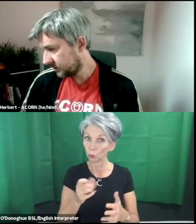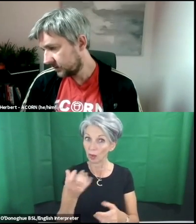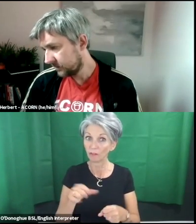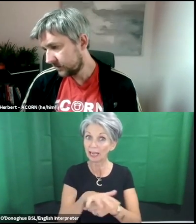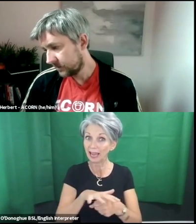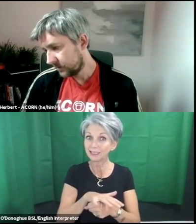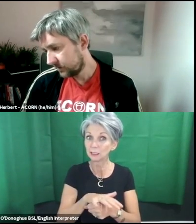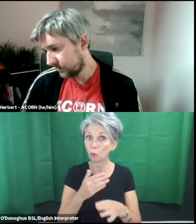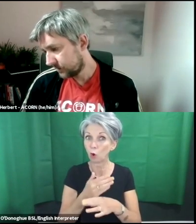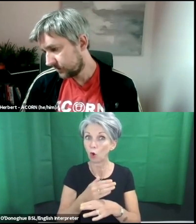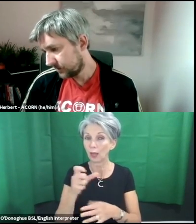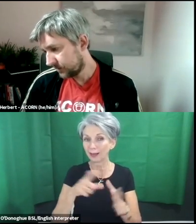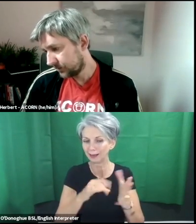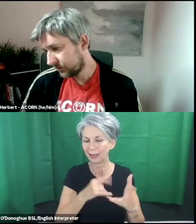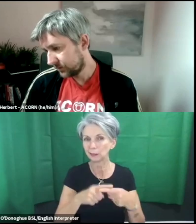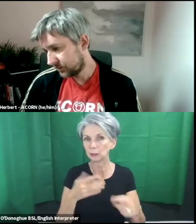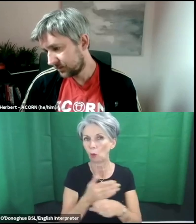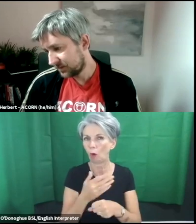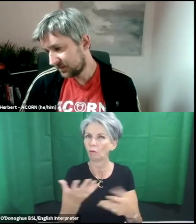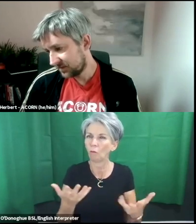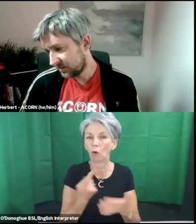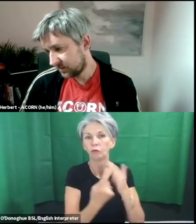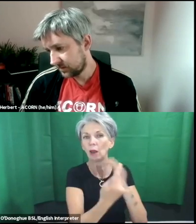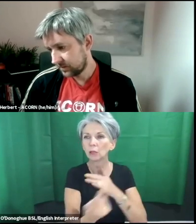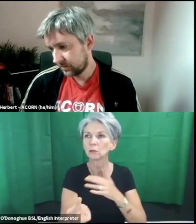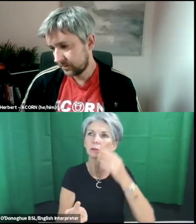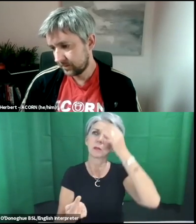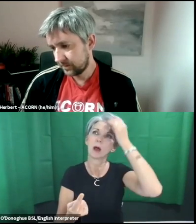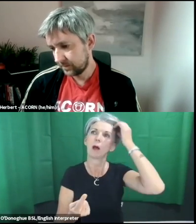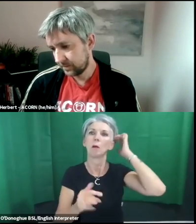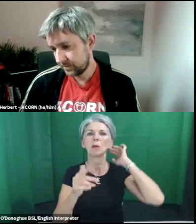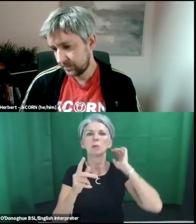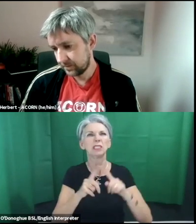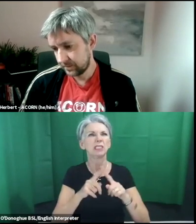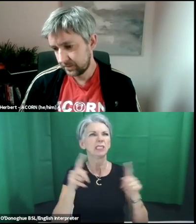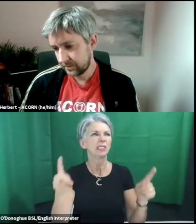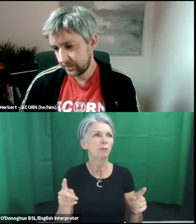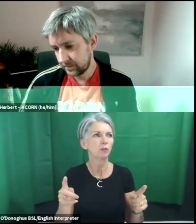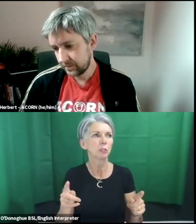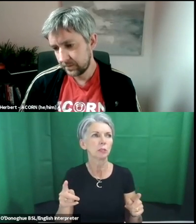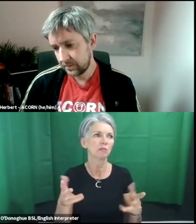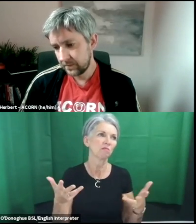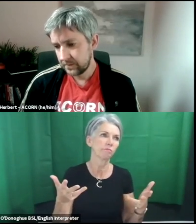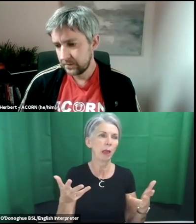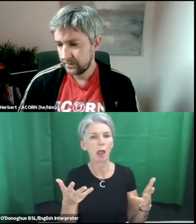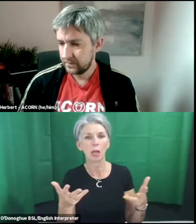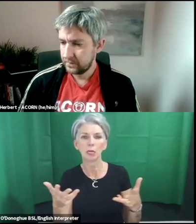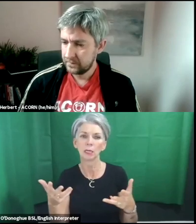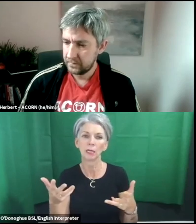freelancers, so it might be different. It could be just- basically, sometimes it's just negotiating a